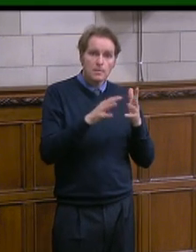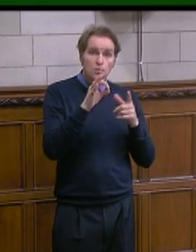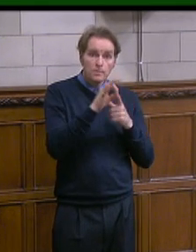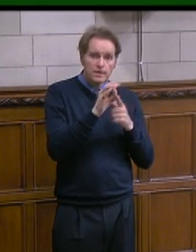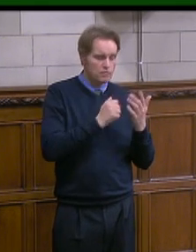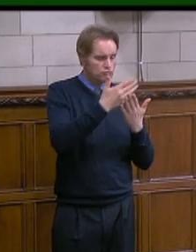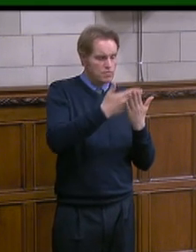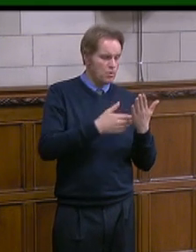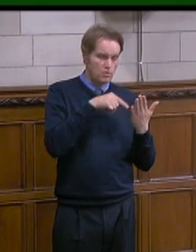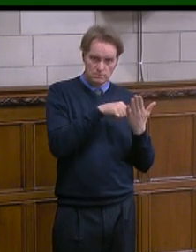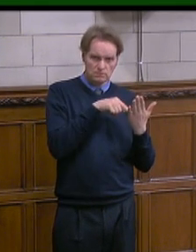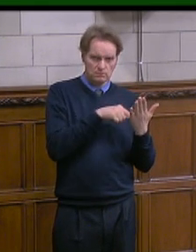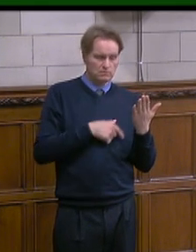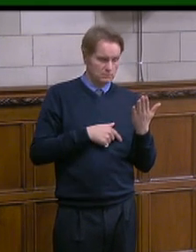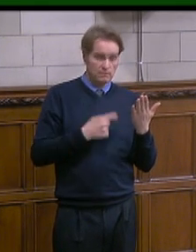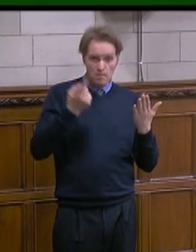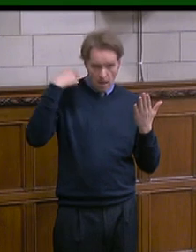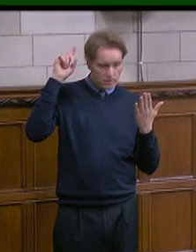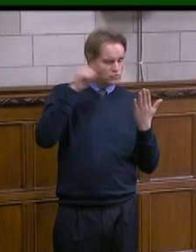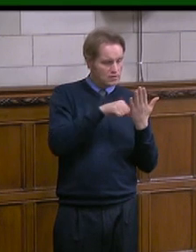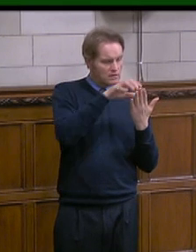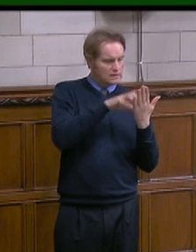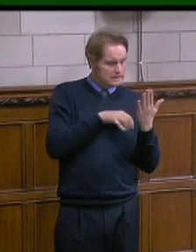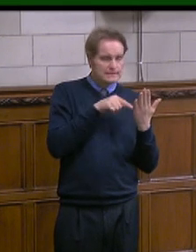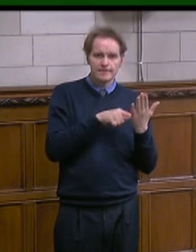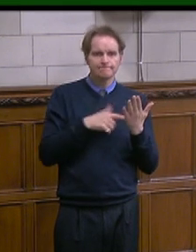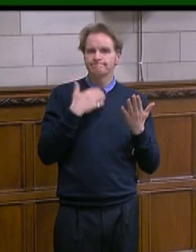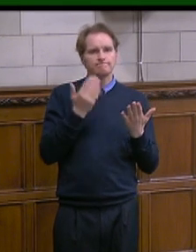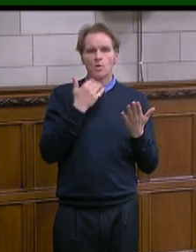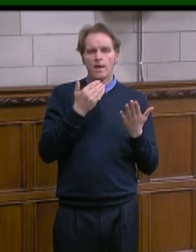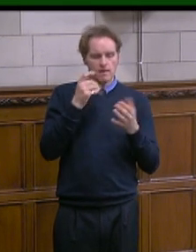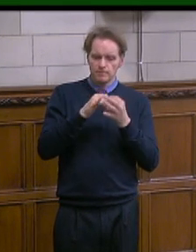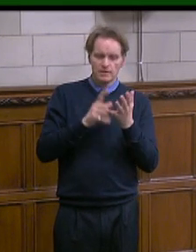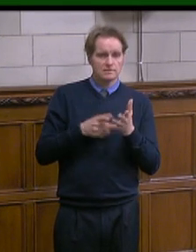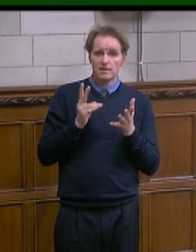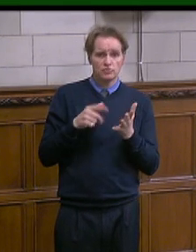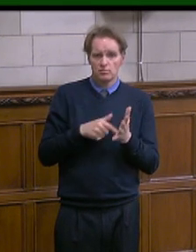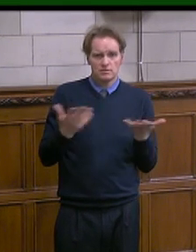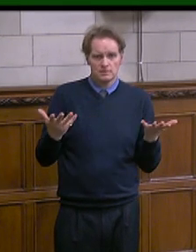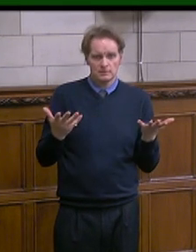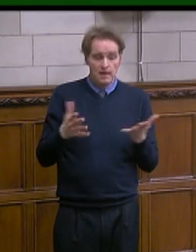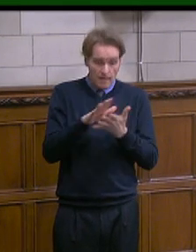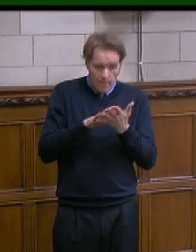deaf interpreters, resulting in higher costs for such services and making it harder for